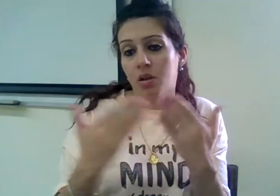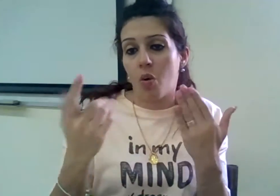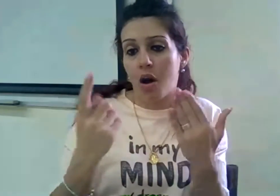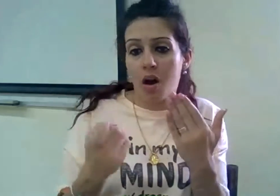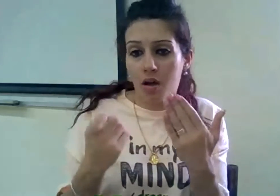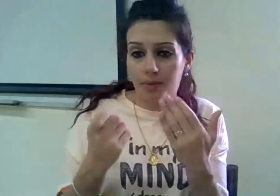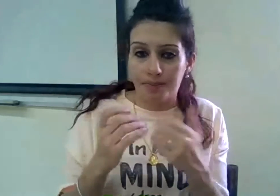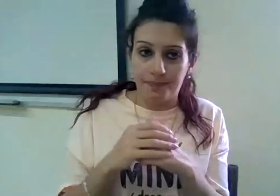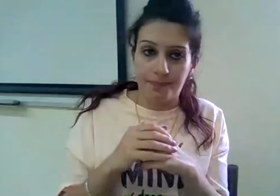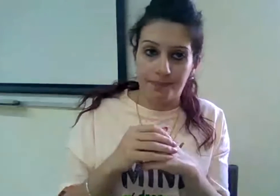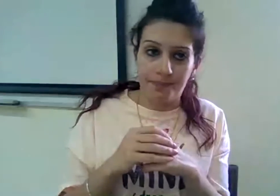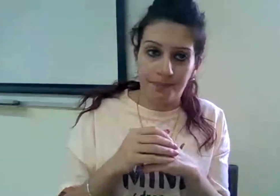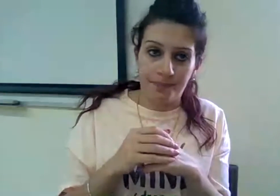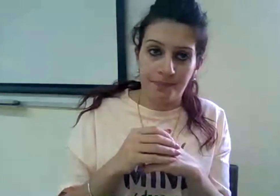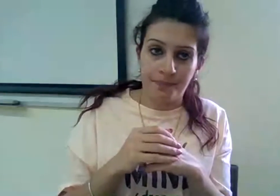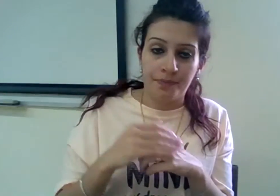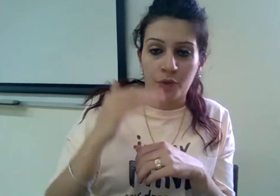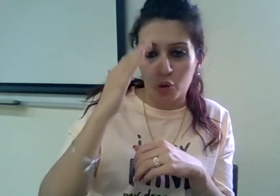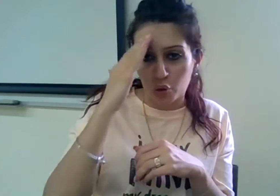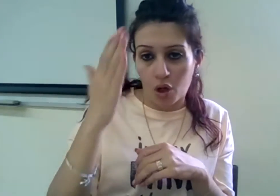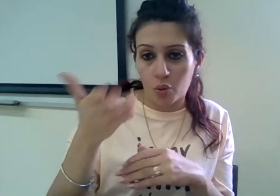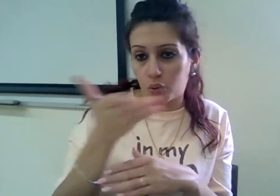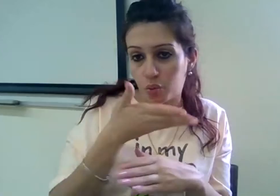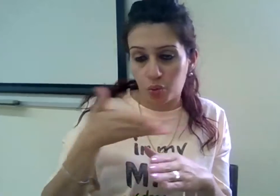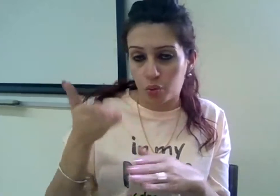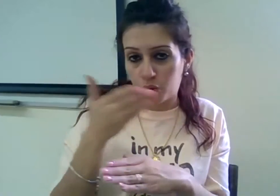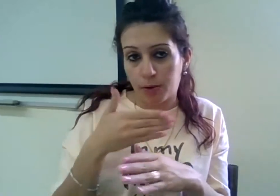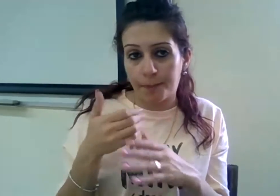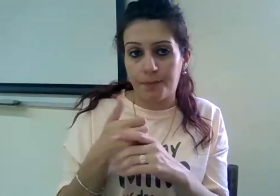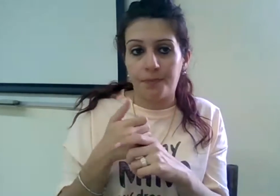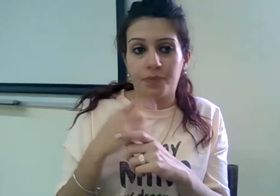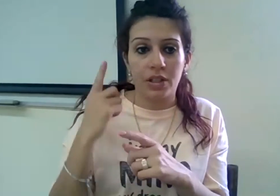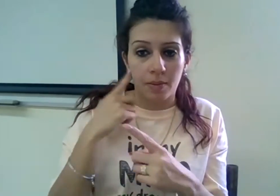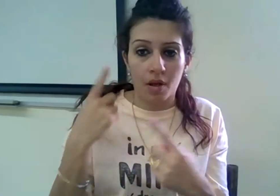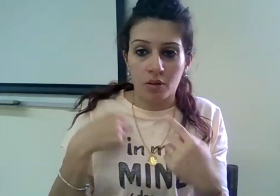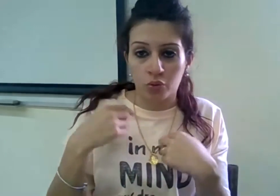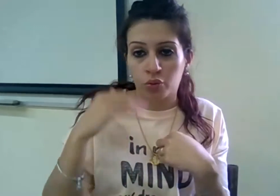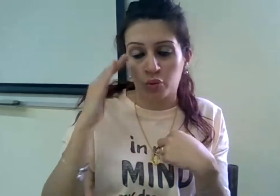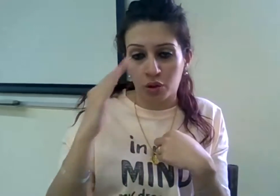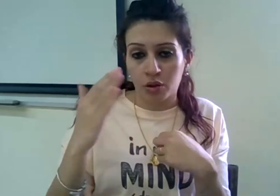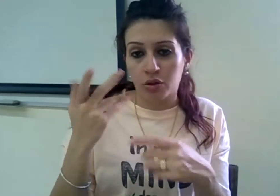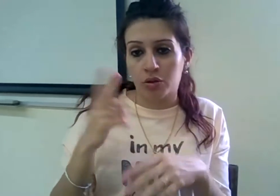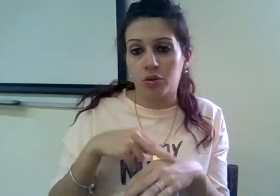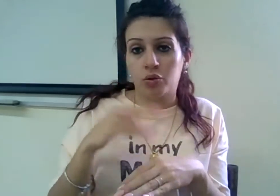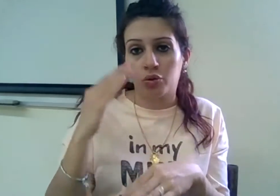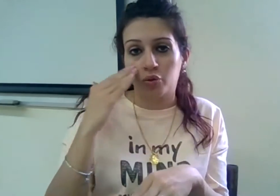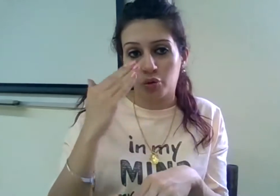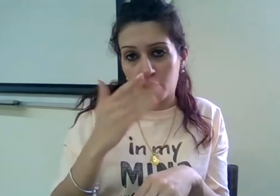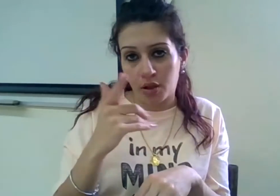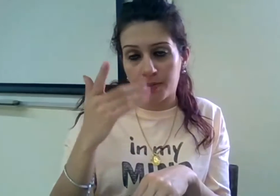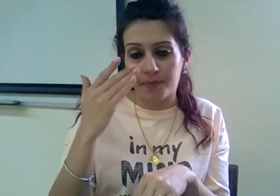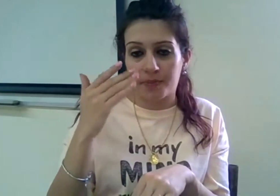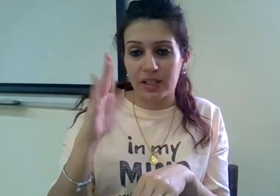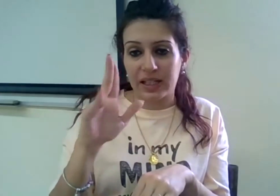who are in their homes due to the outbreak of this virus, that no one accepts